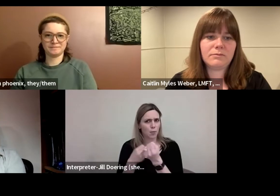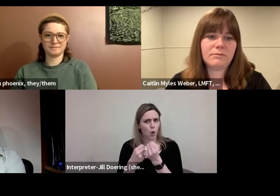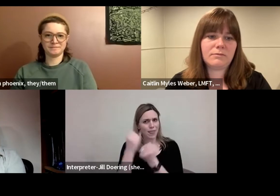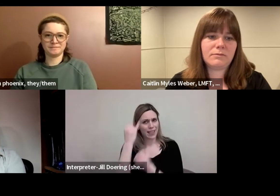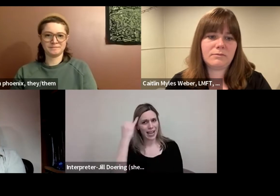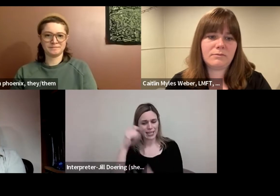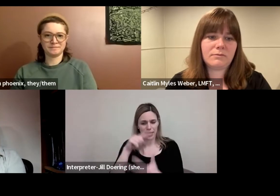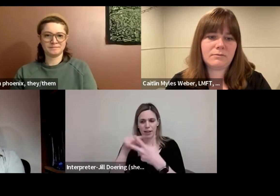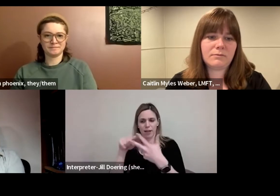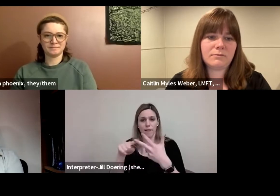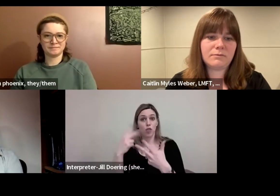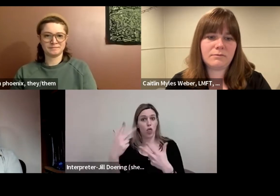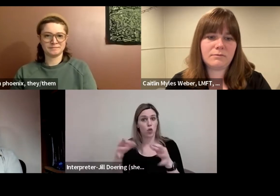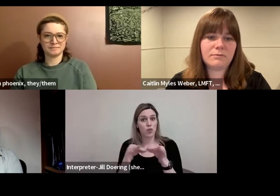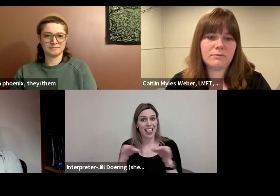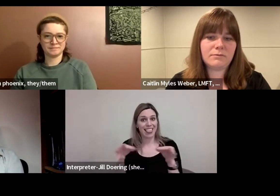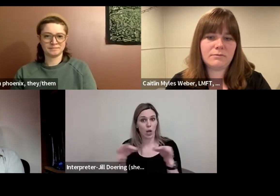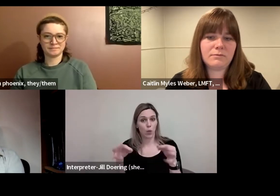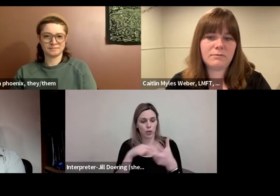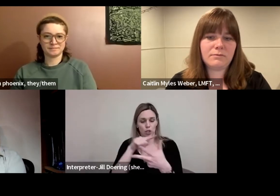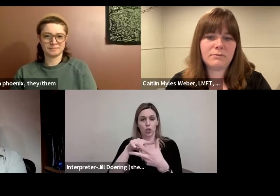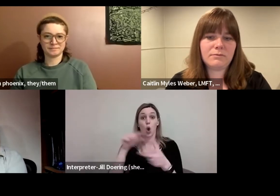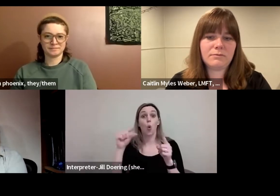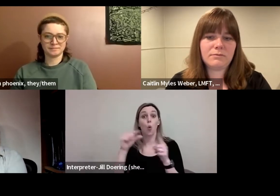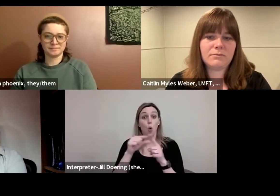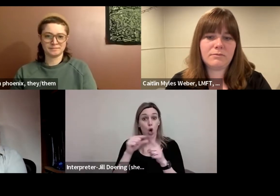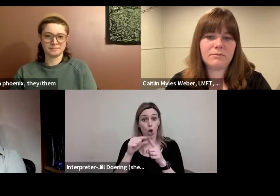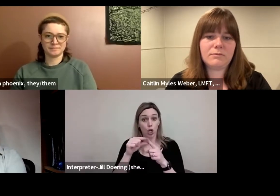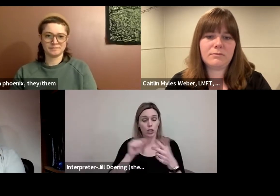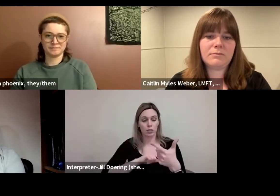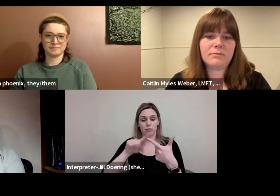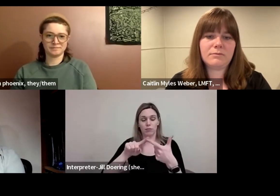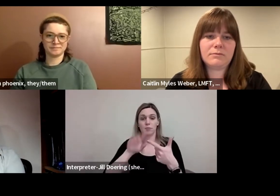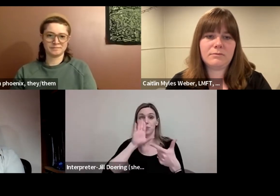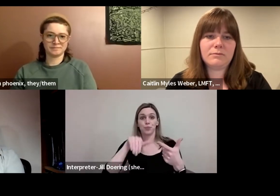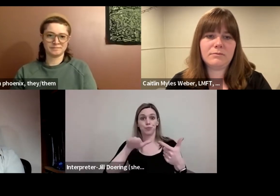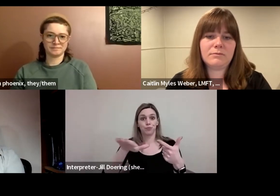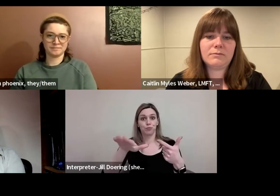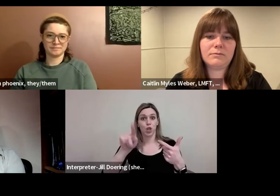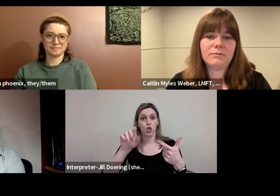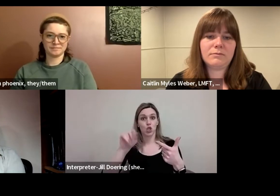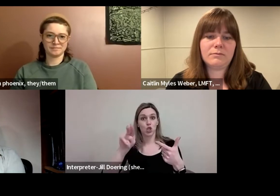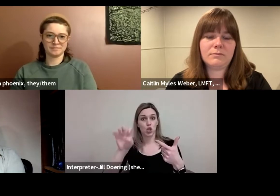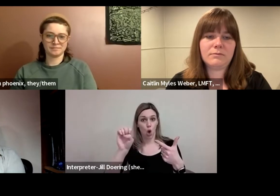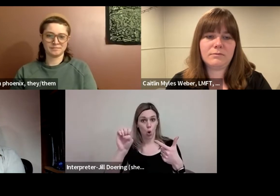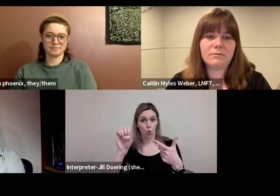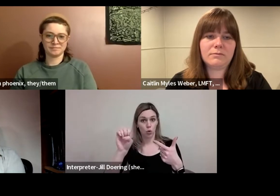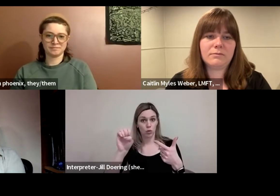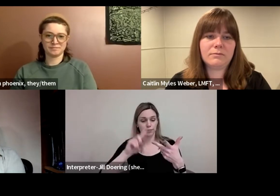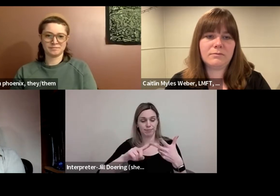three languages being words, tone and body. Even if a client doesn't wanna talk,